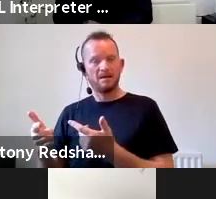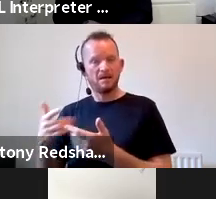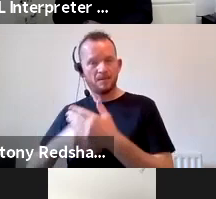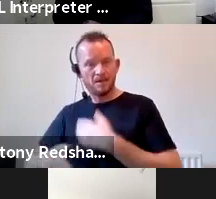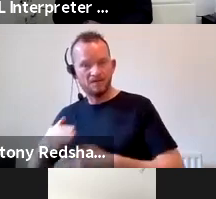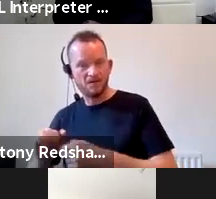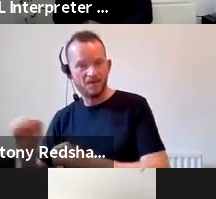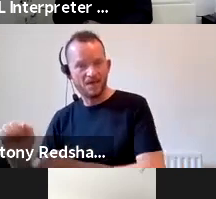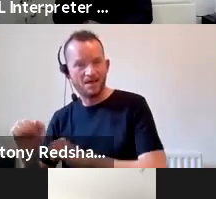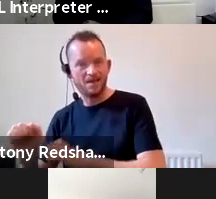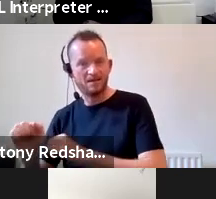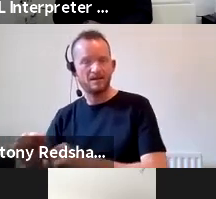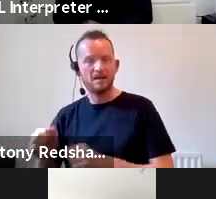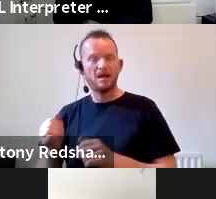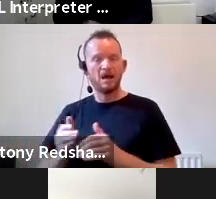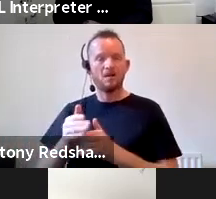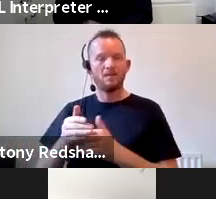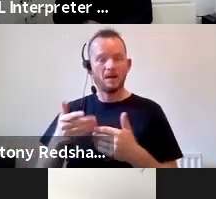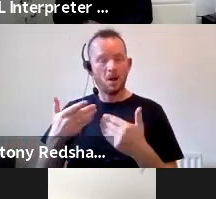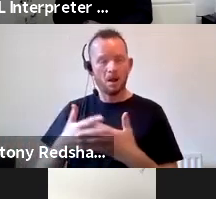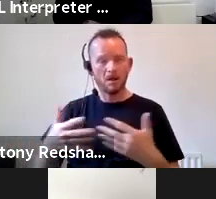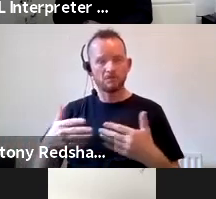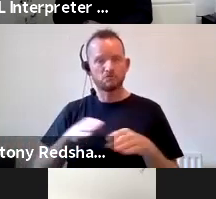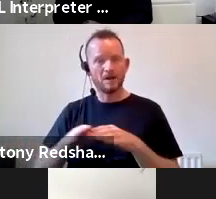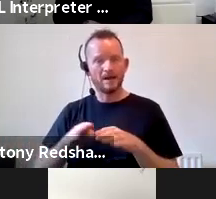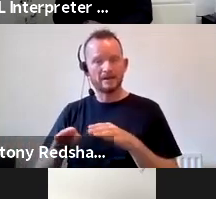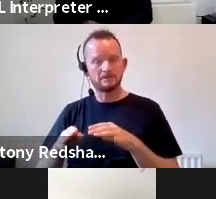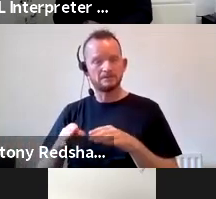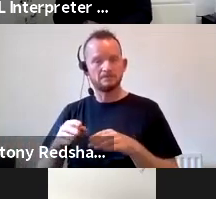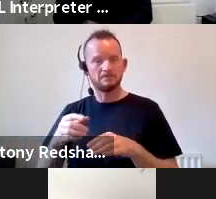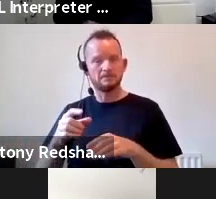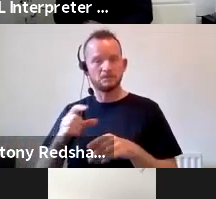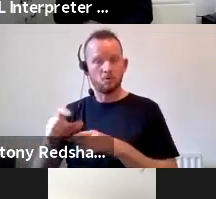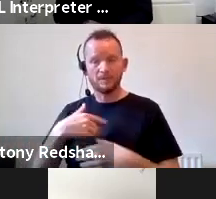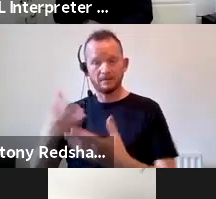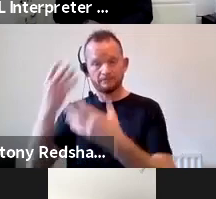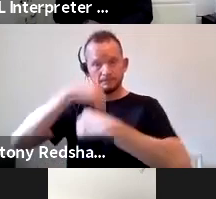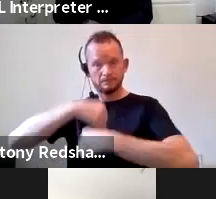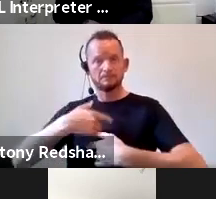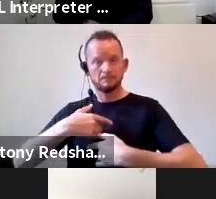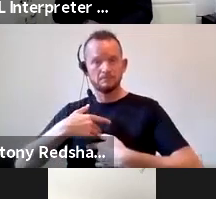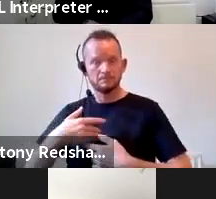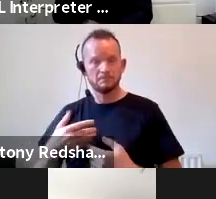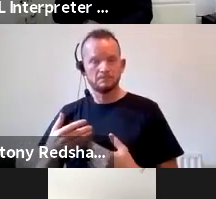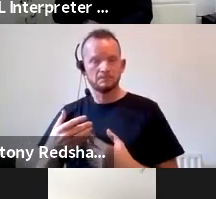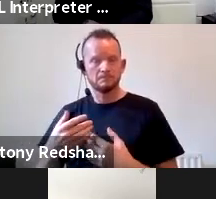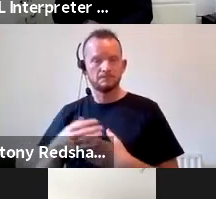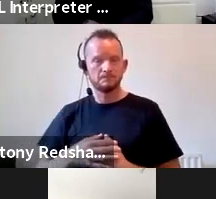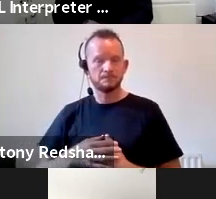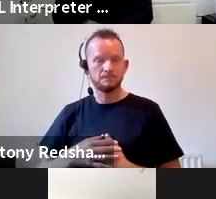I've been a went on a lot of training courses in relation to